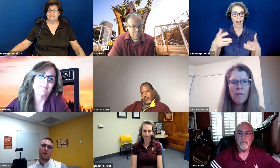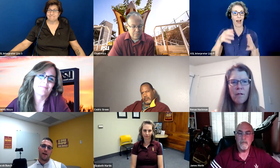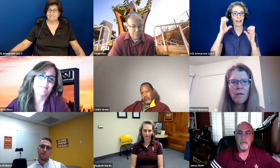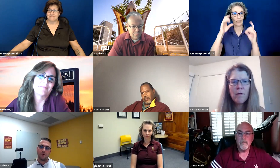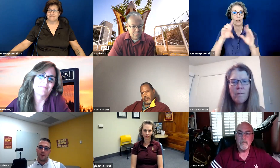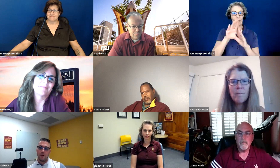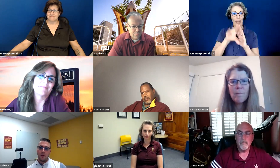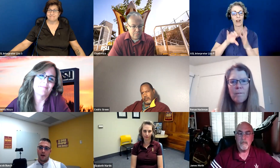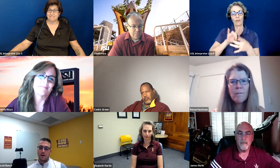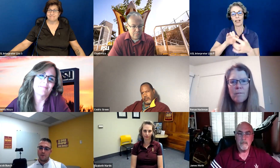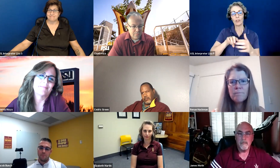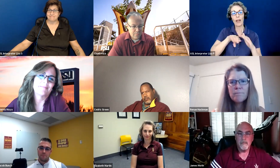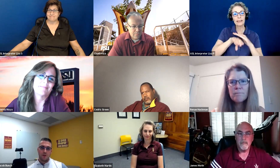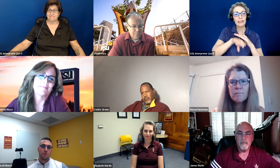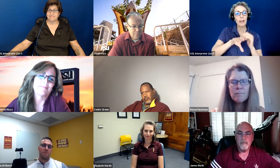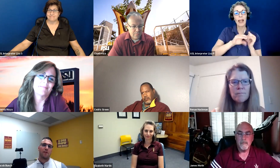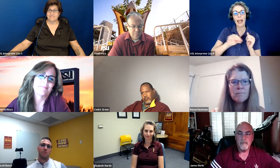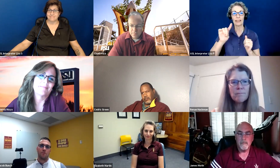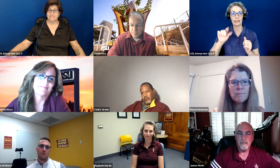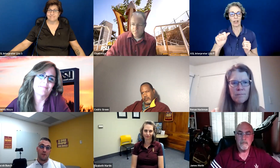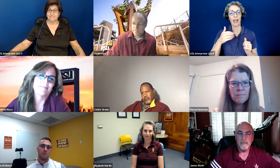I have three master's degrees.